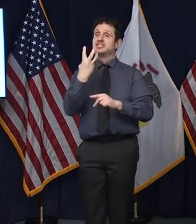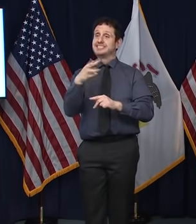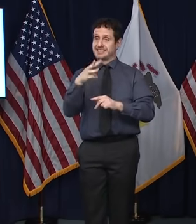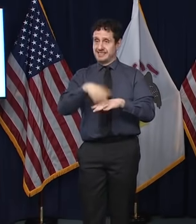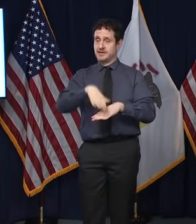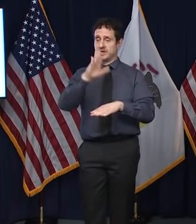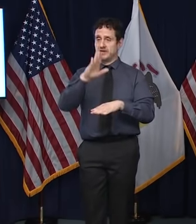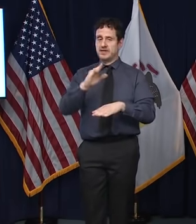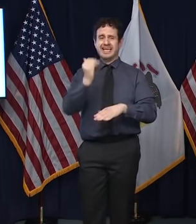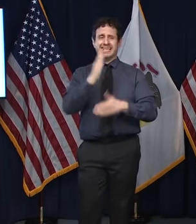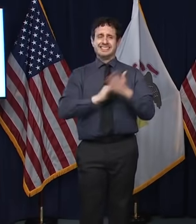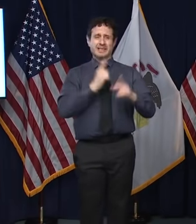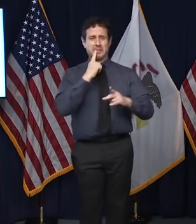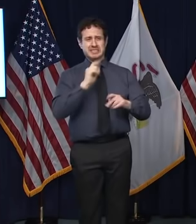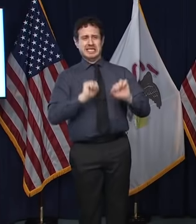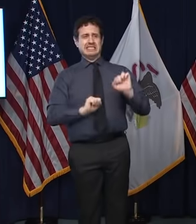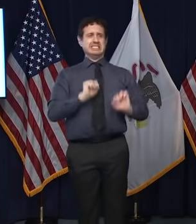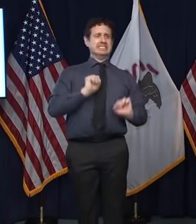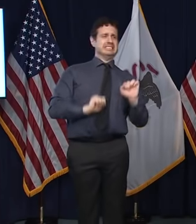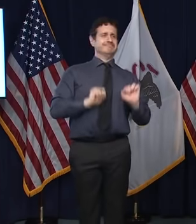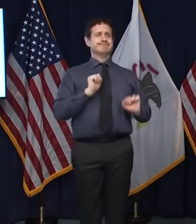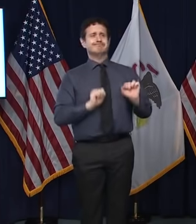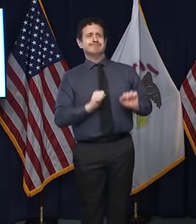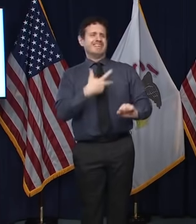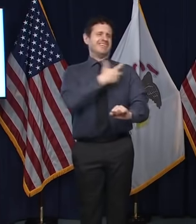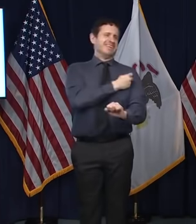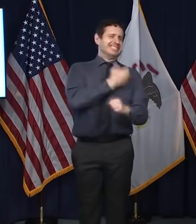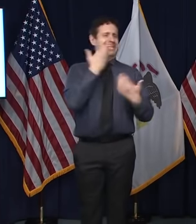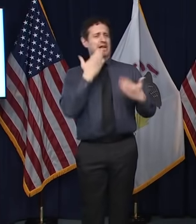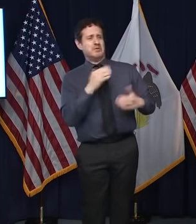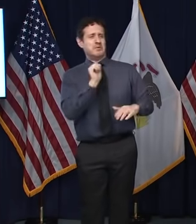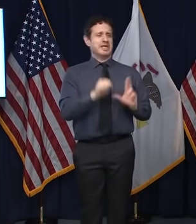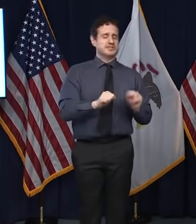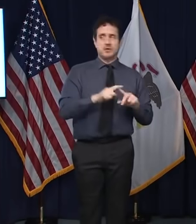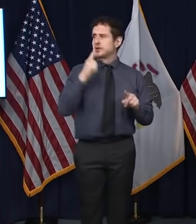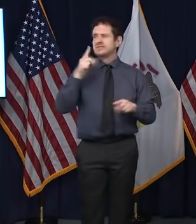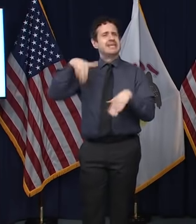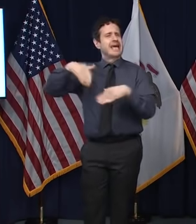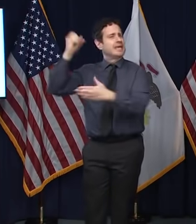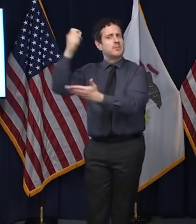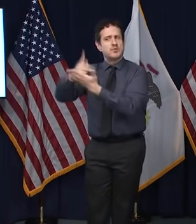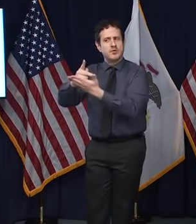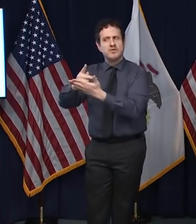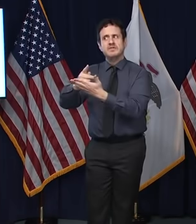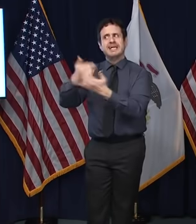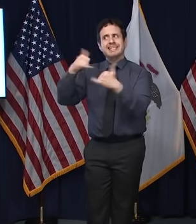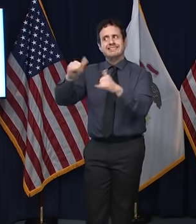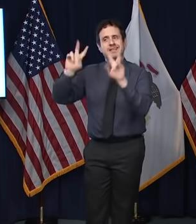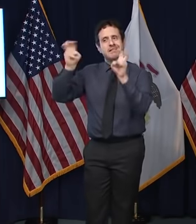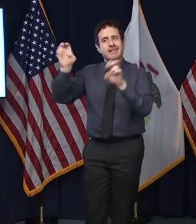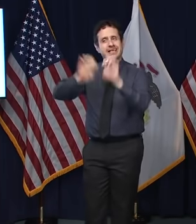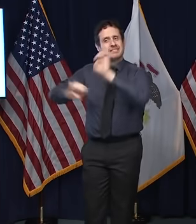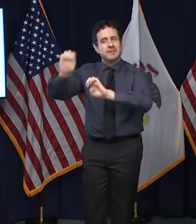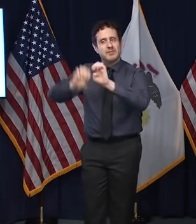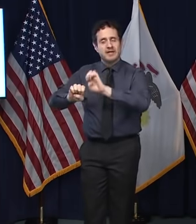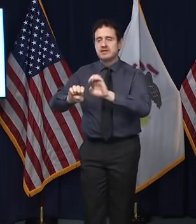sixteen years and older for people who are hesitant because